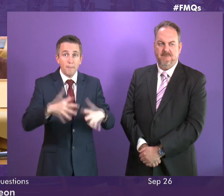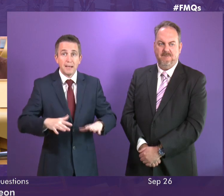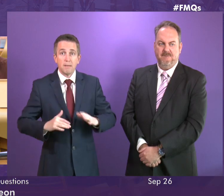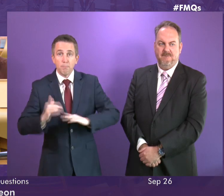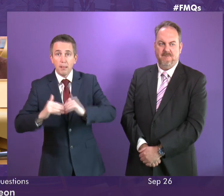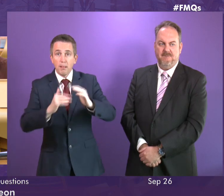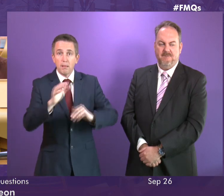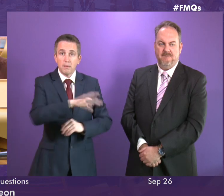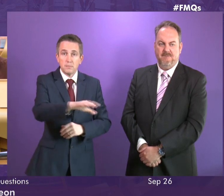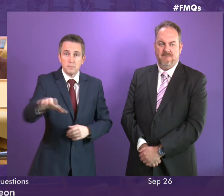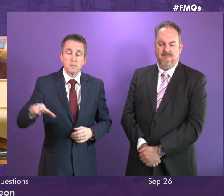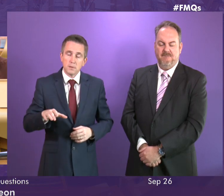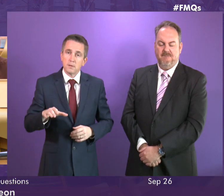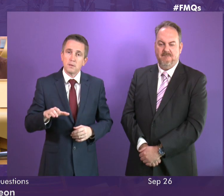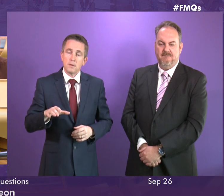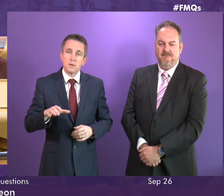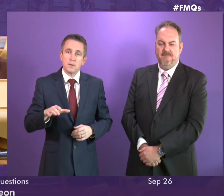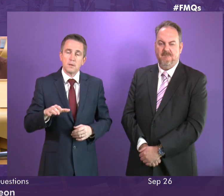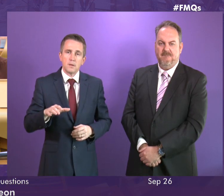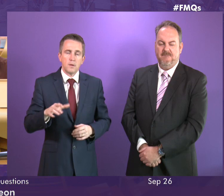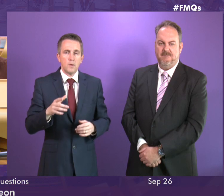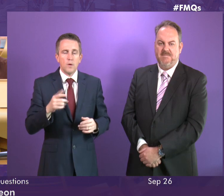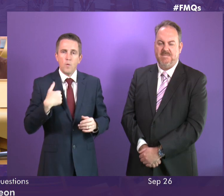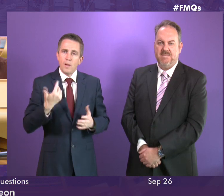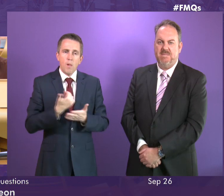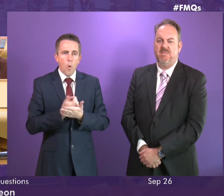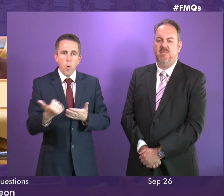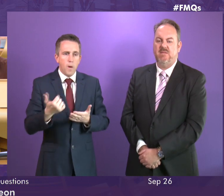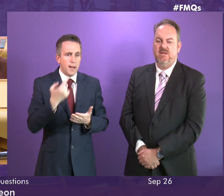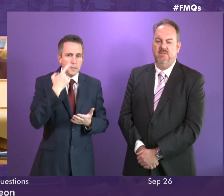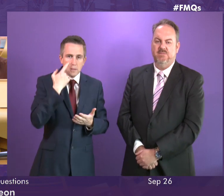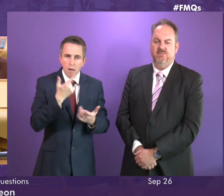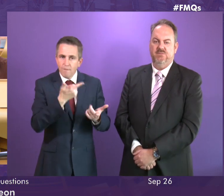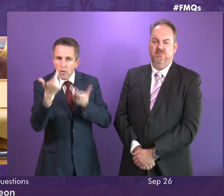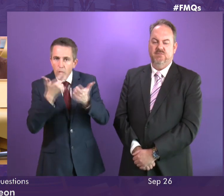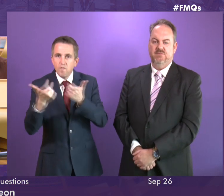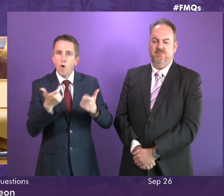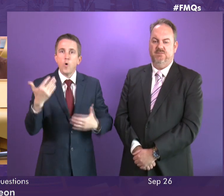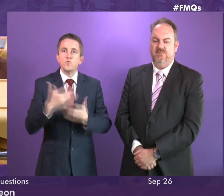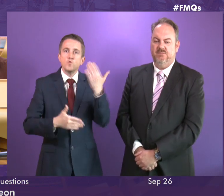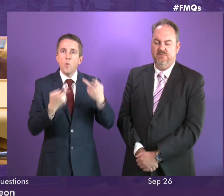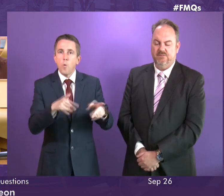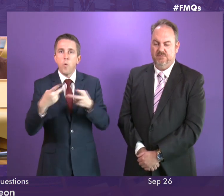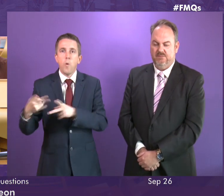the safety of those who cycle. We will consider any further measures as we invest to make